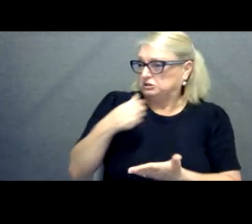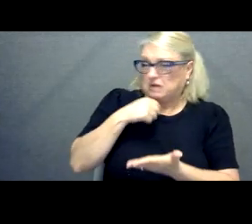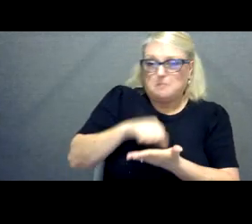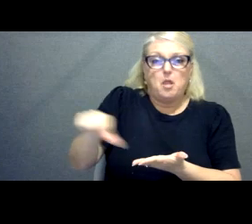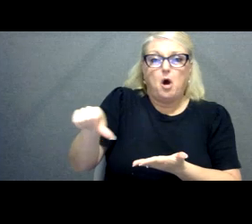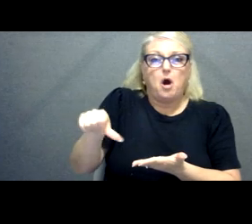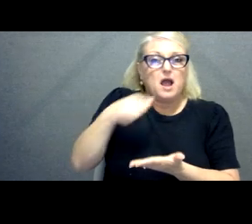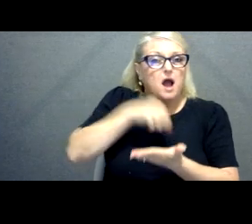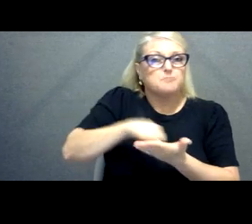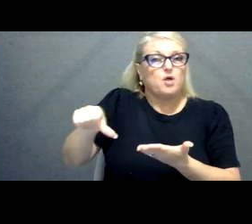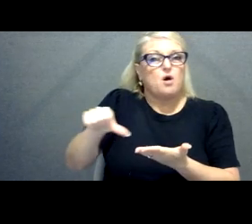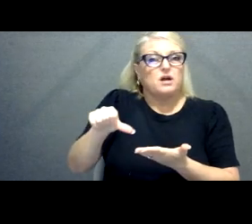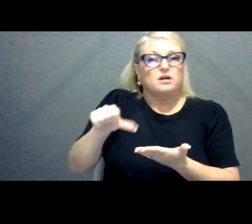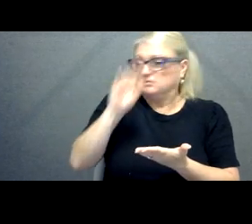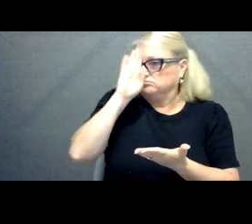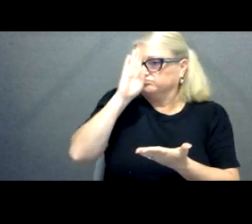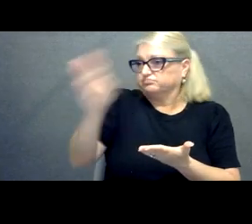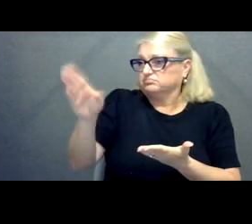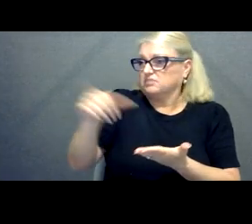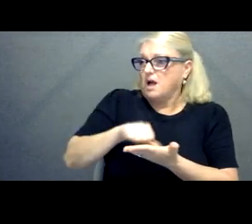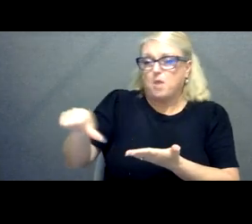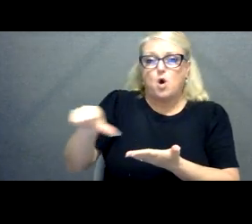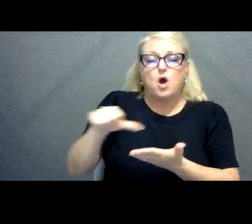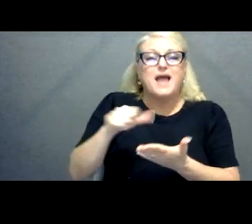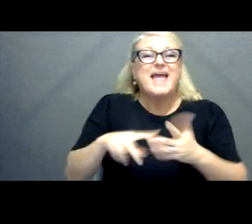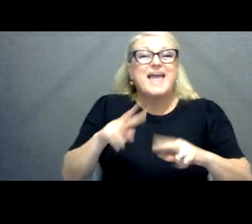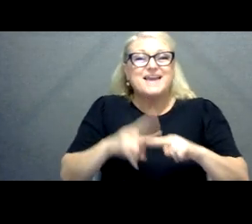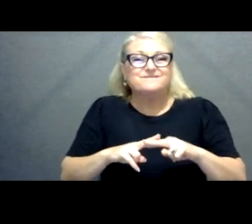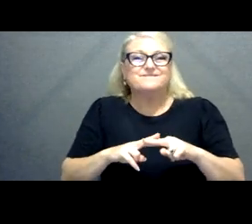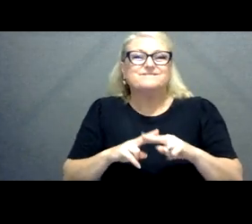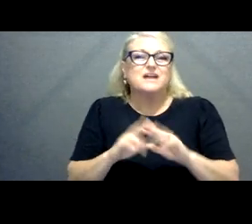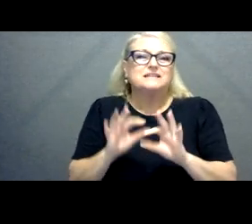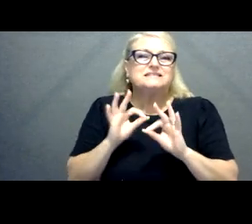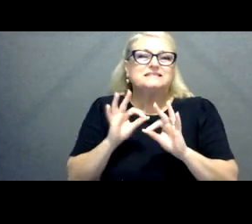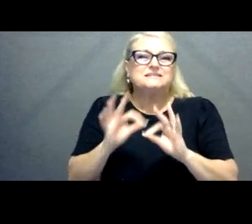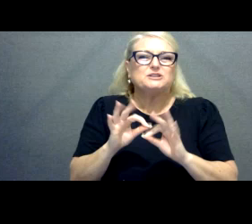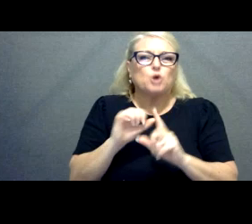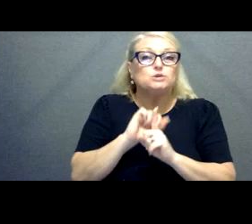circumstance so for example you know your client may have money in their bank account because